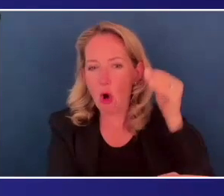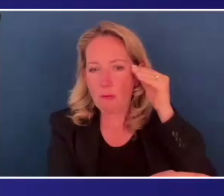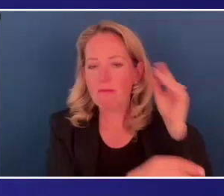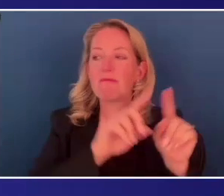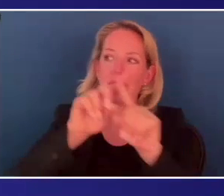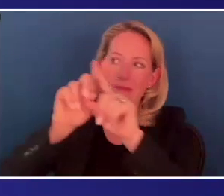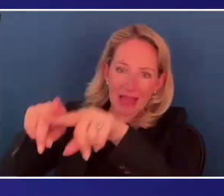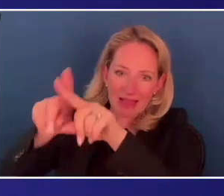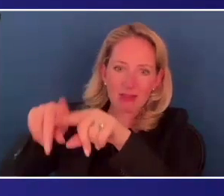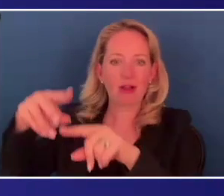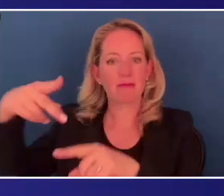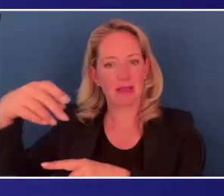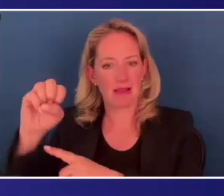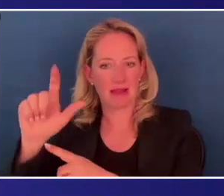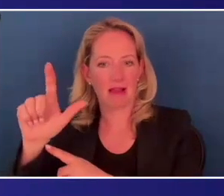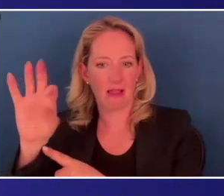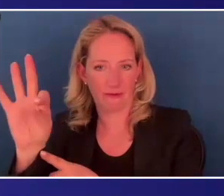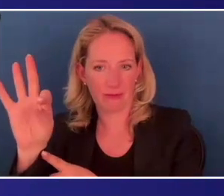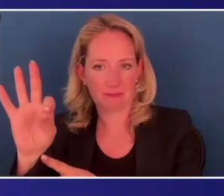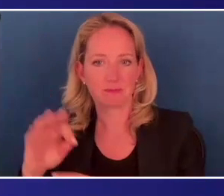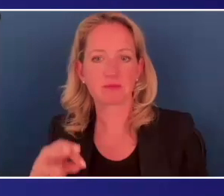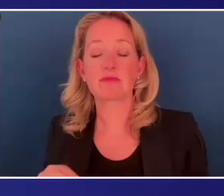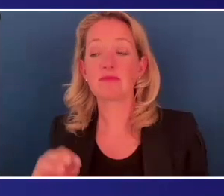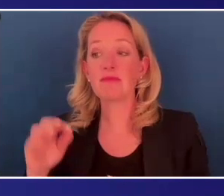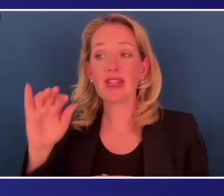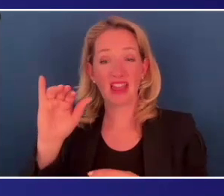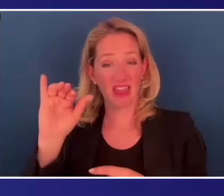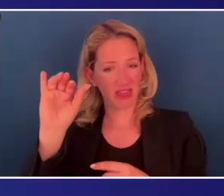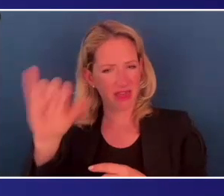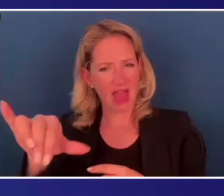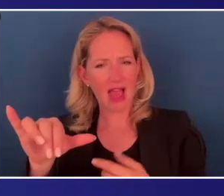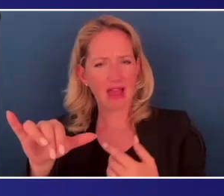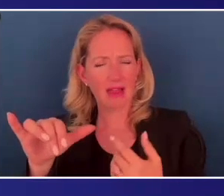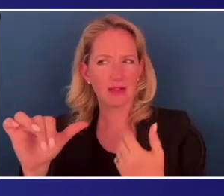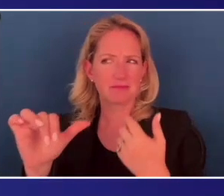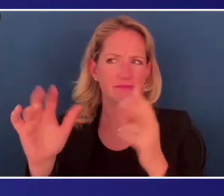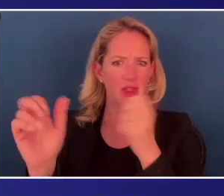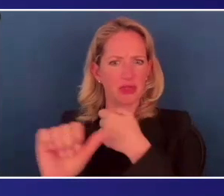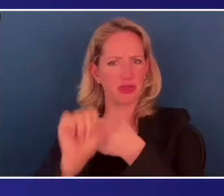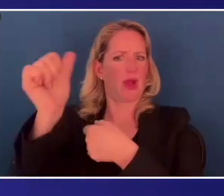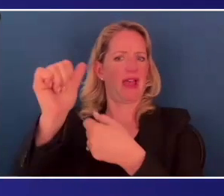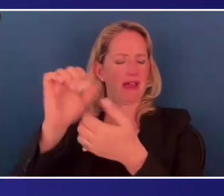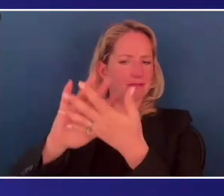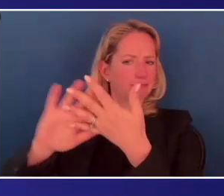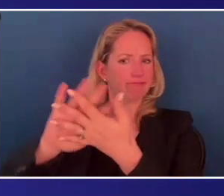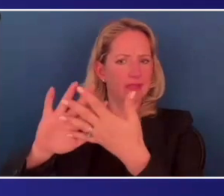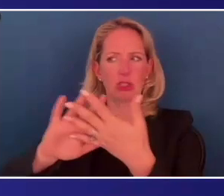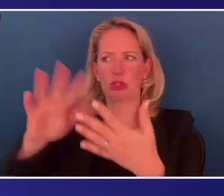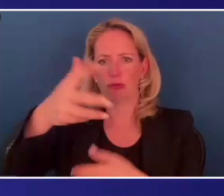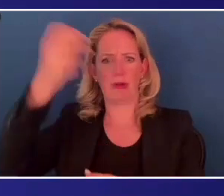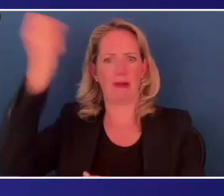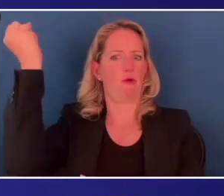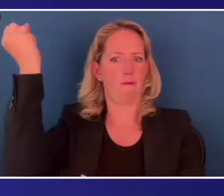The nonspecific threat of the removal of this of this of this designation. Really concerns me.